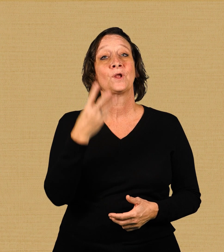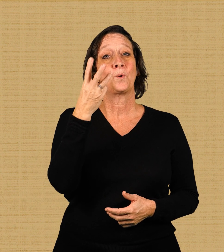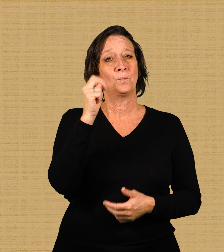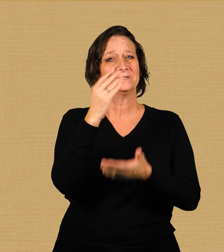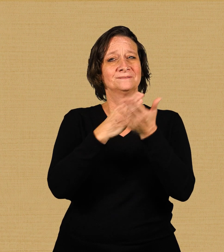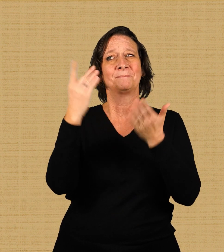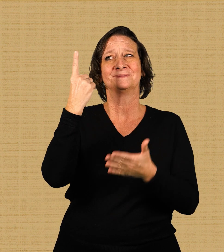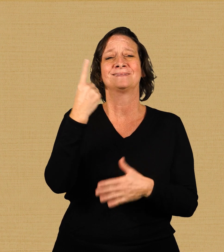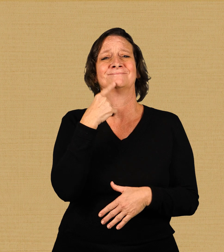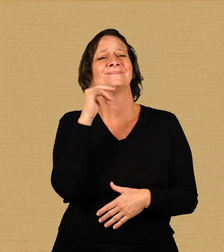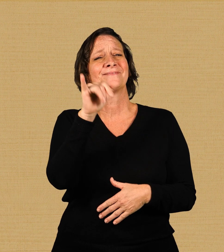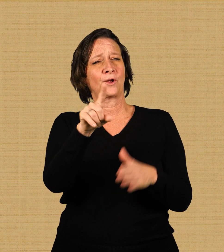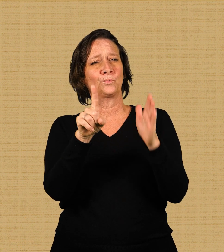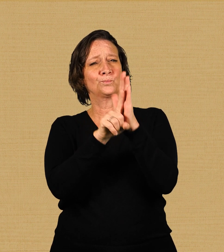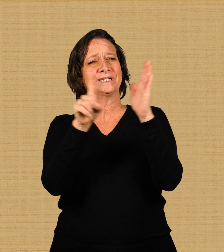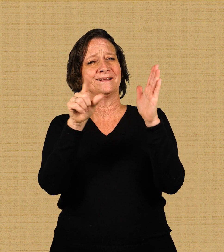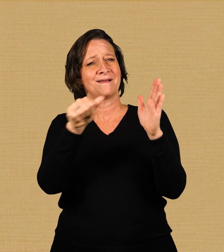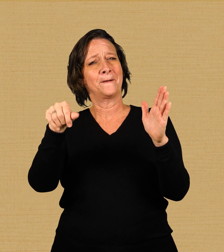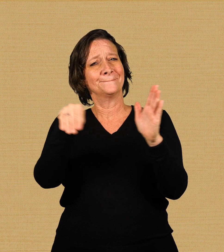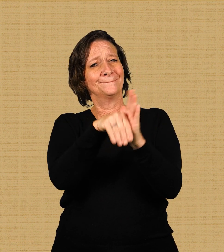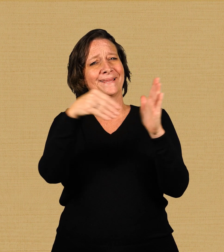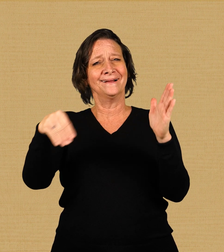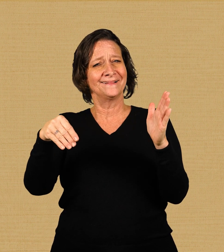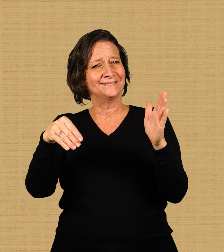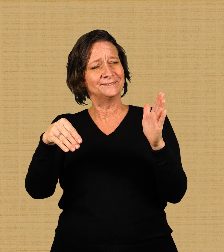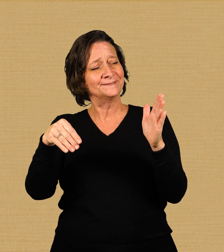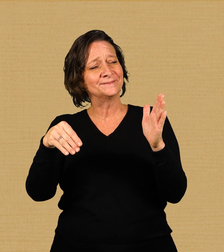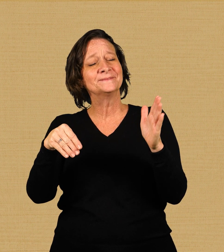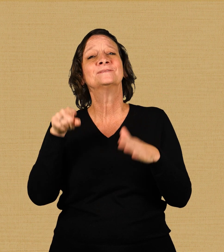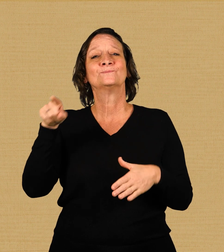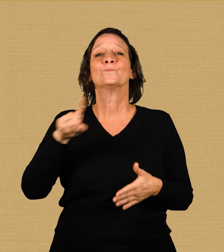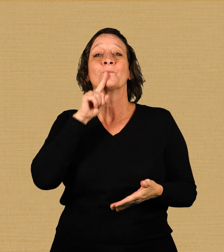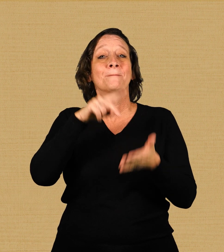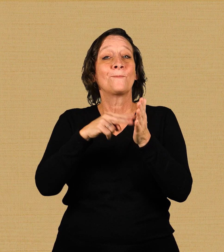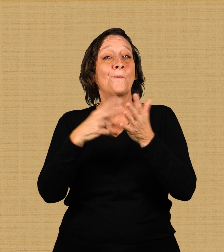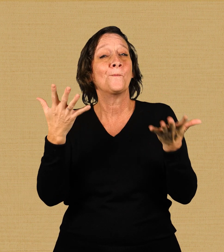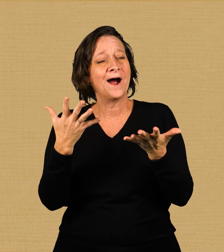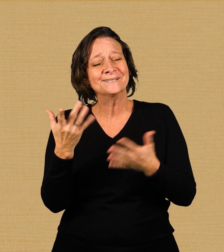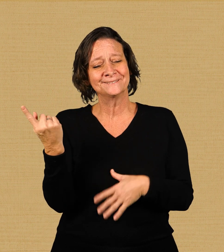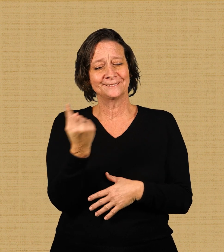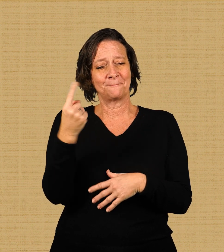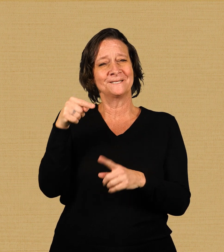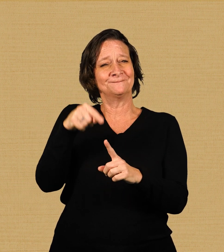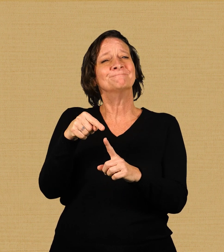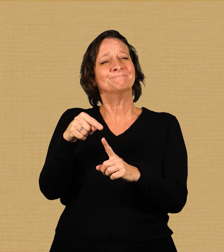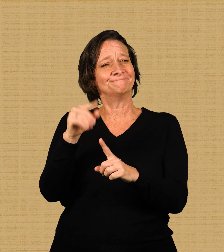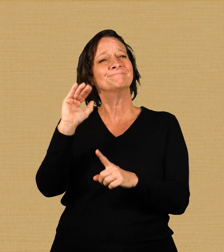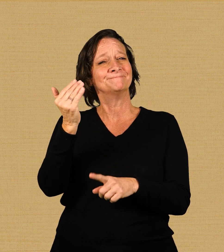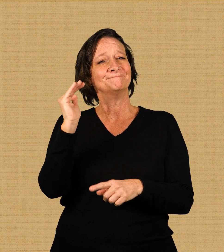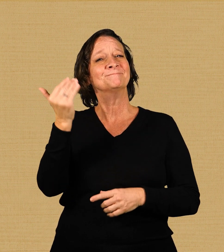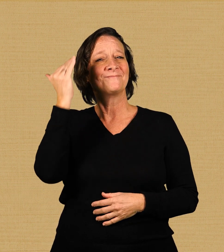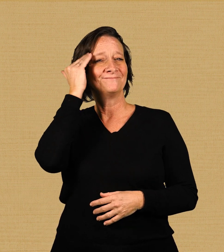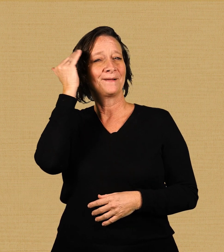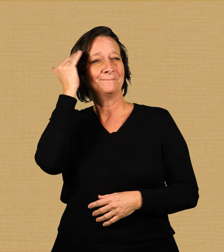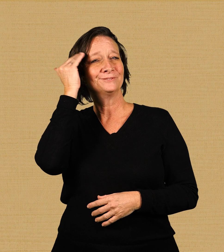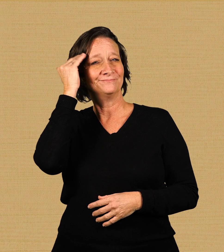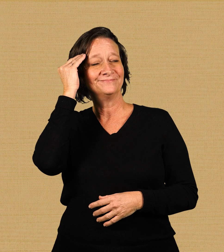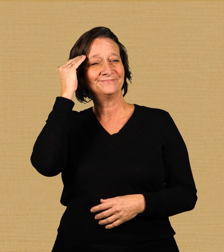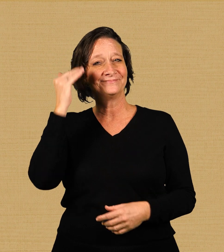When someone says, “That rings a bell,” she really means that something sounds familiar.